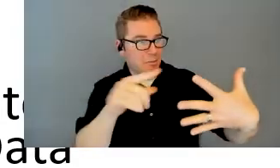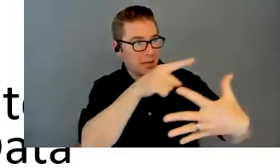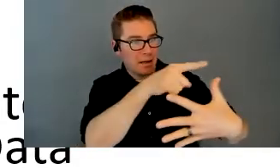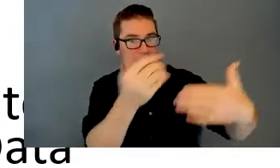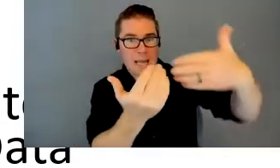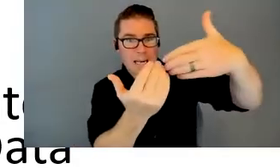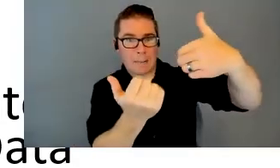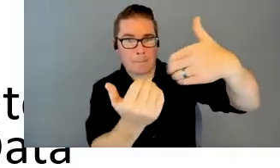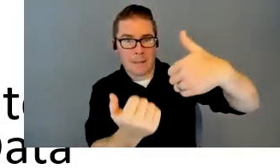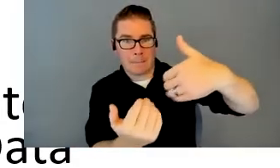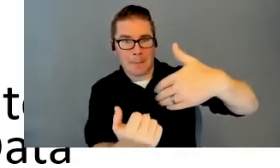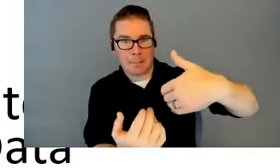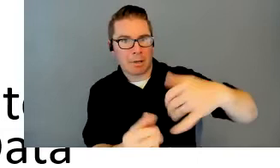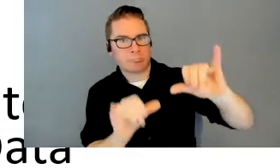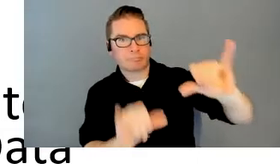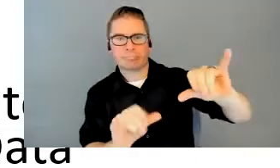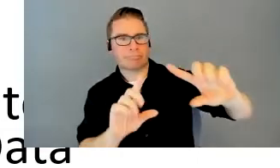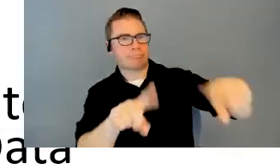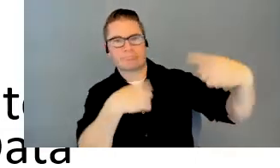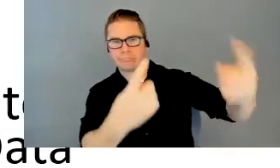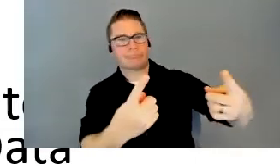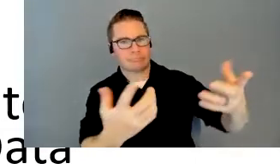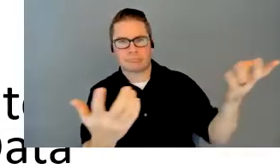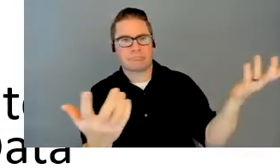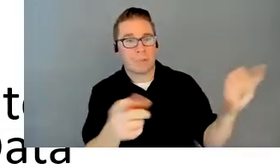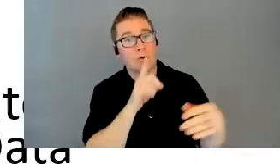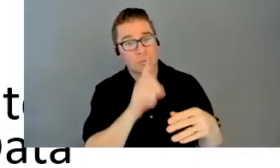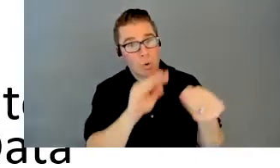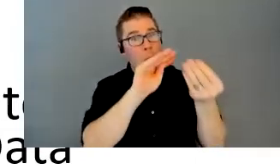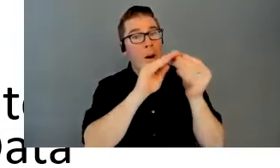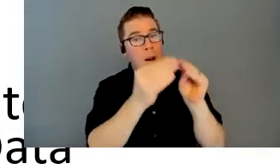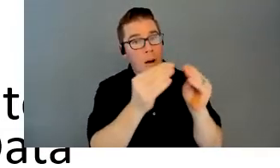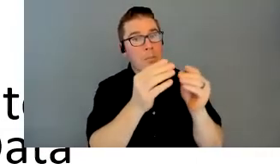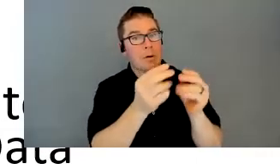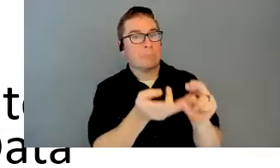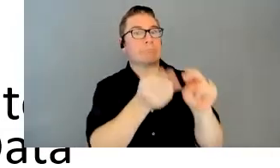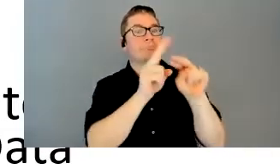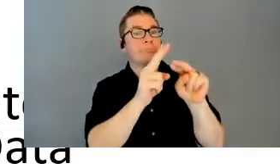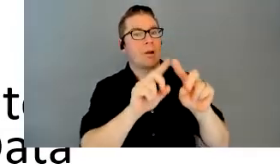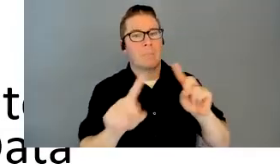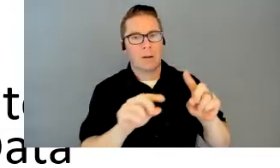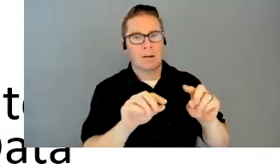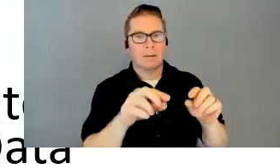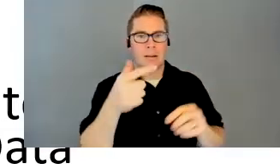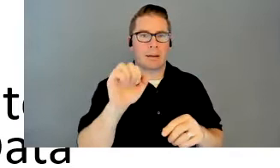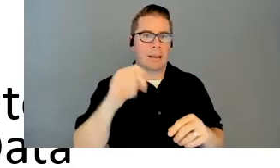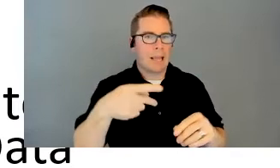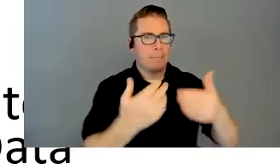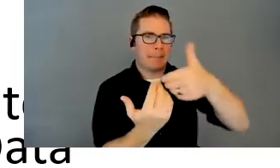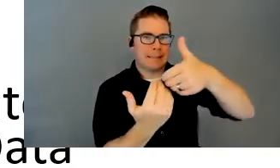So that's really the importance of this slide, is to highlight that while we are more intent focused on